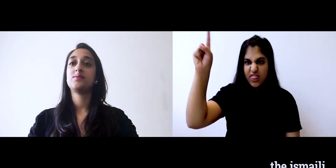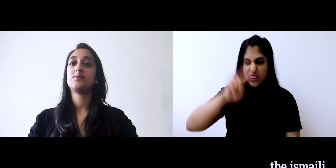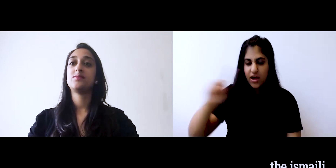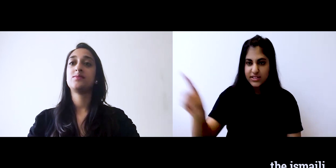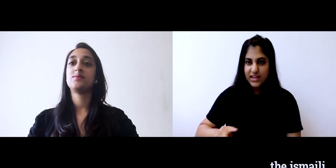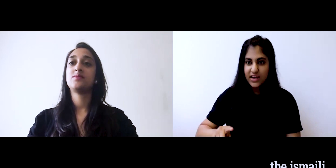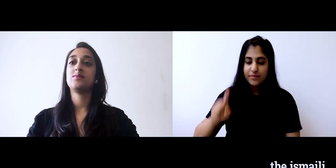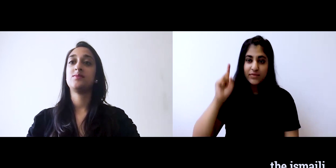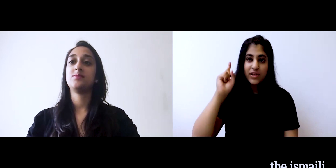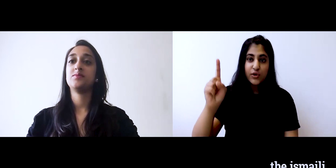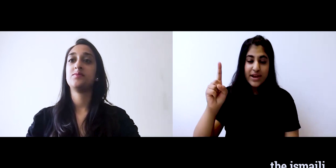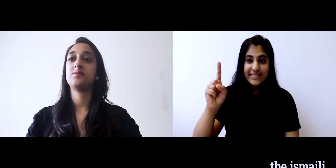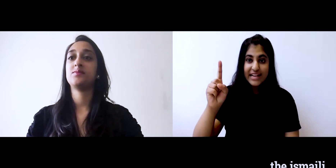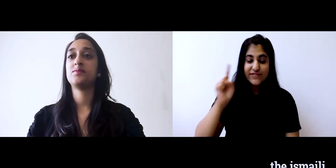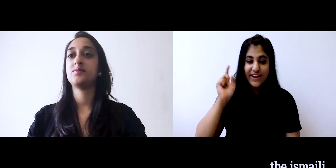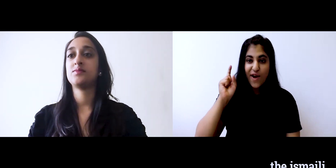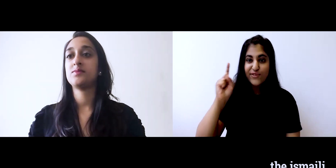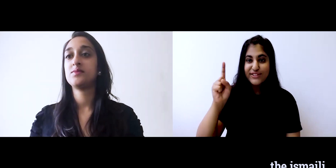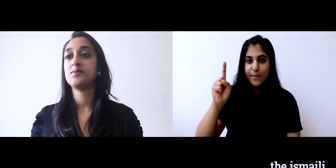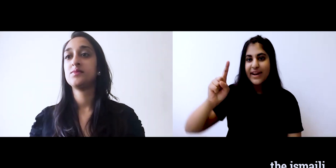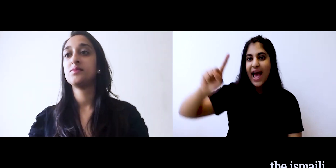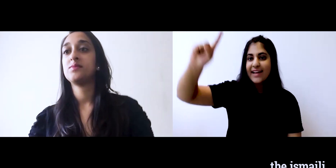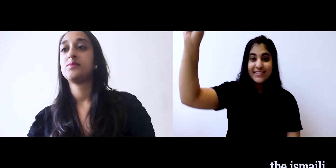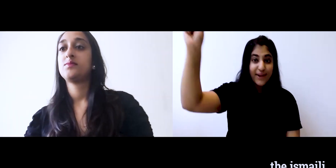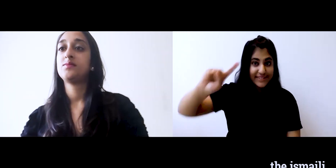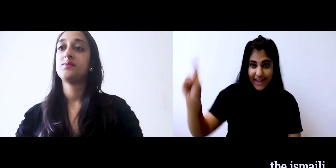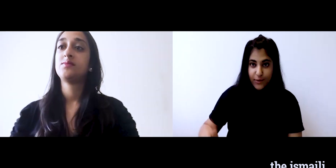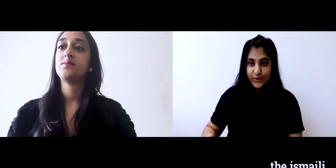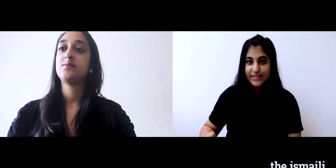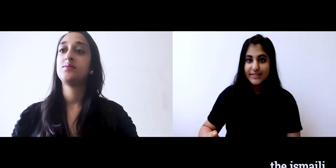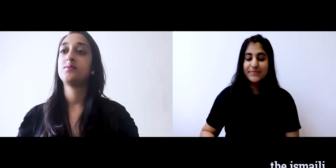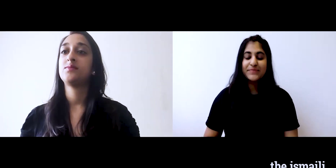Thunder, your index finger of your dominant hand going downwards